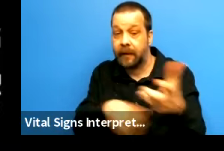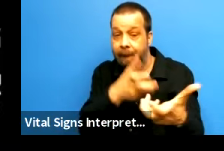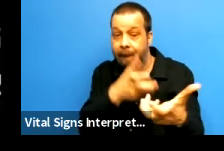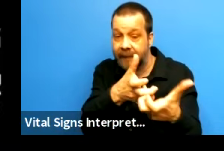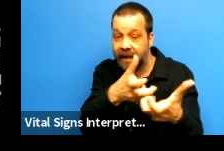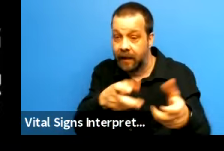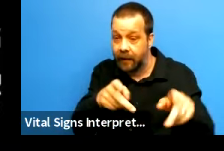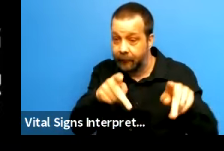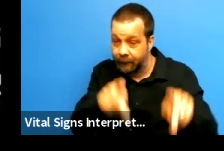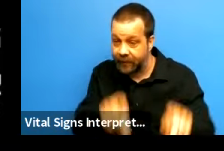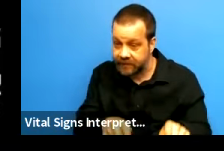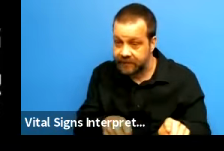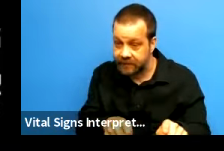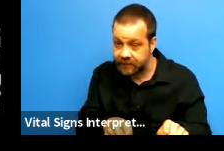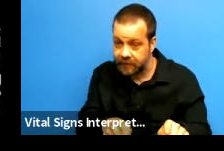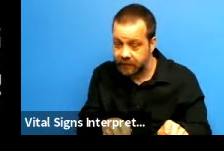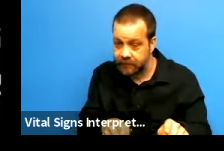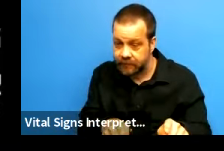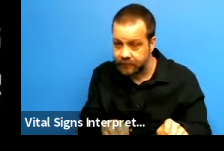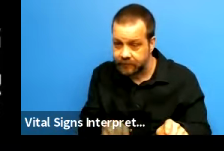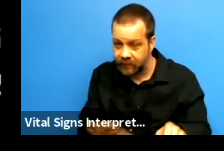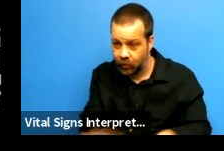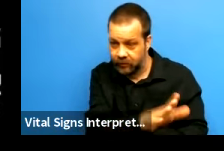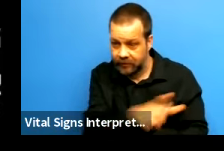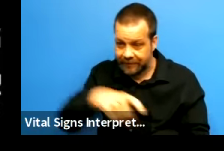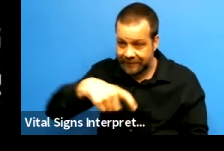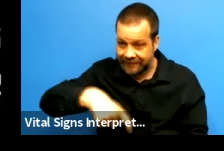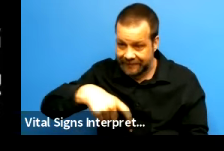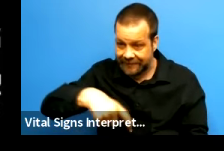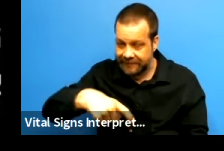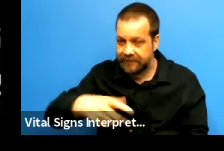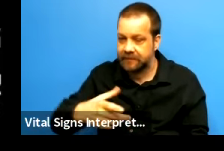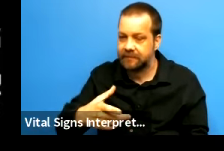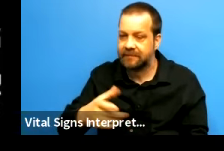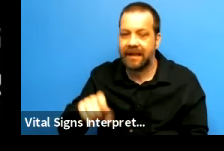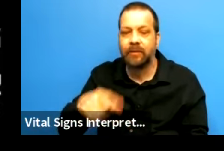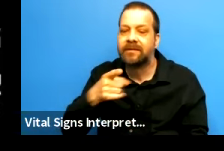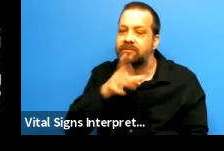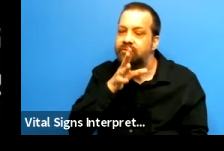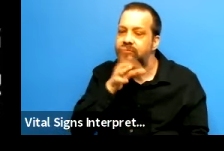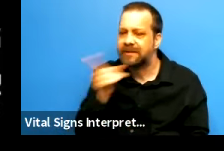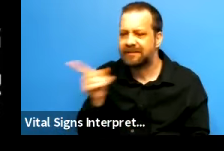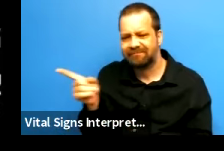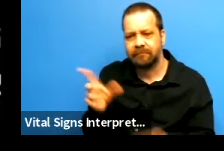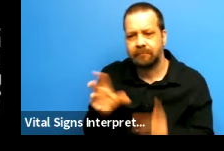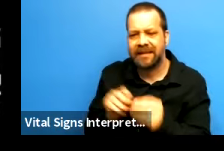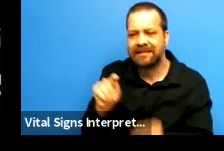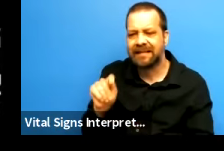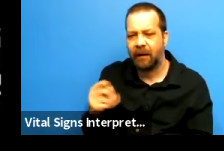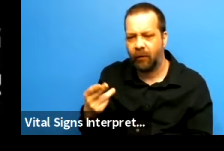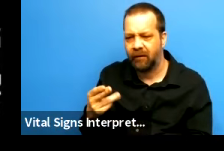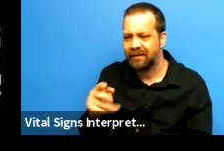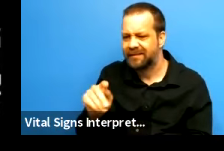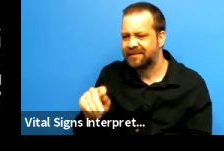to her throughout this past year through town hall meetings. That happens with my leadership as well.